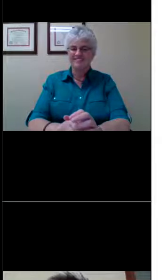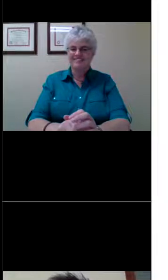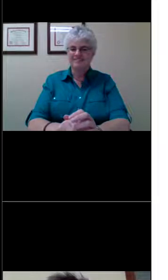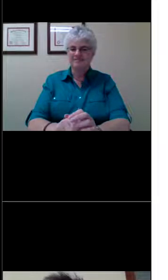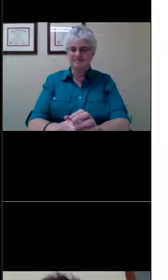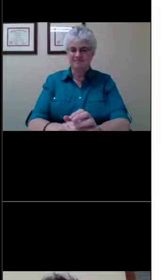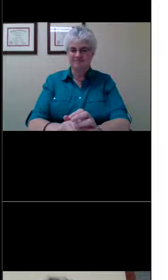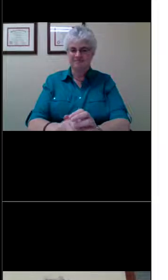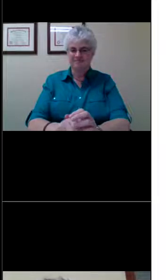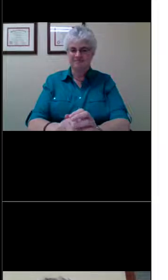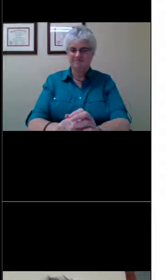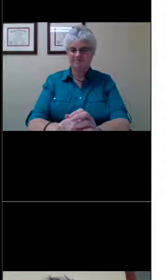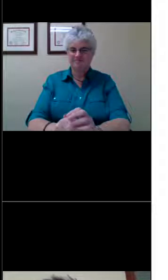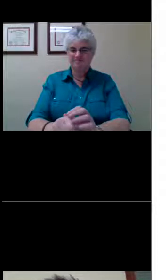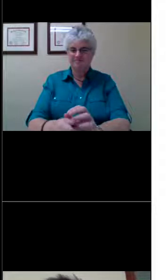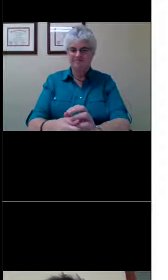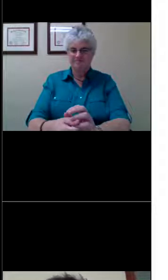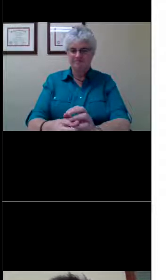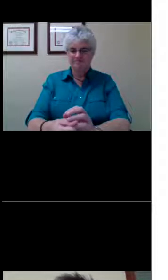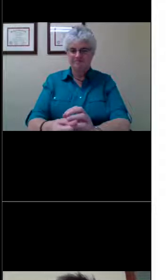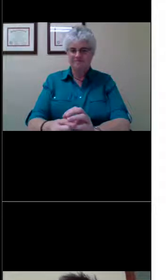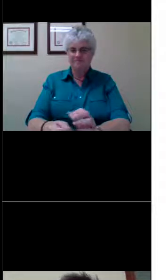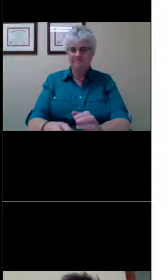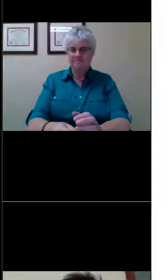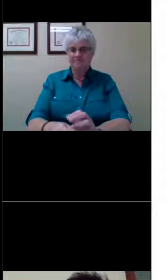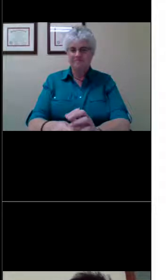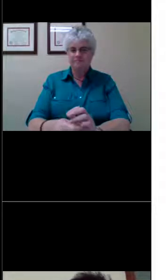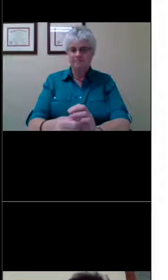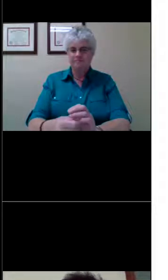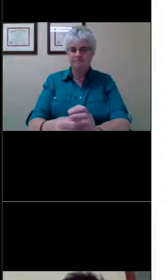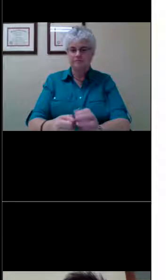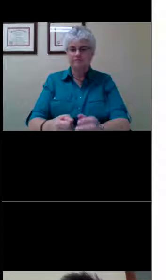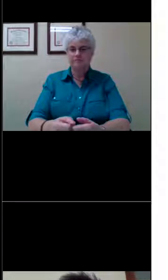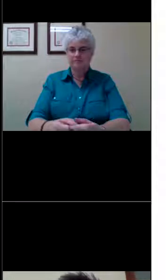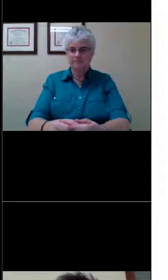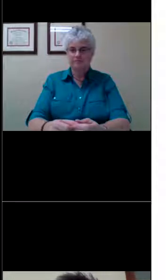different images of different kinds of artwork that I was excited to share with